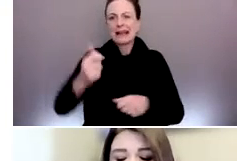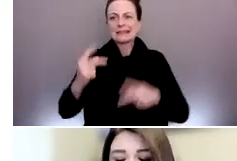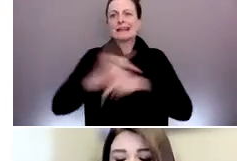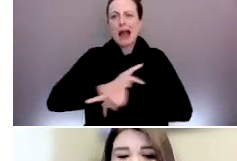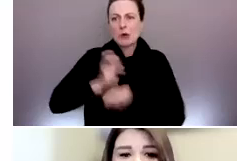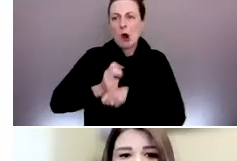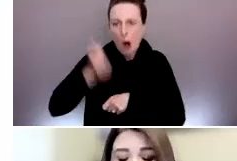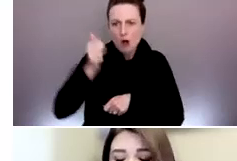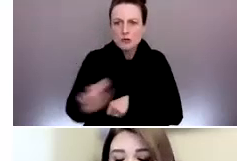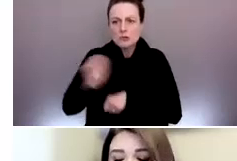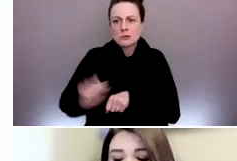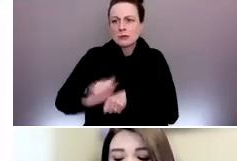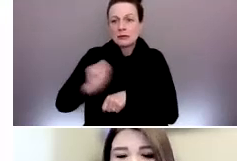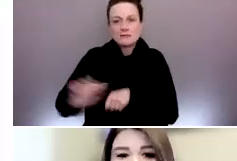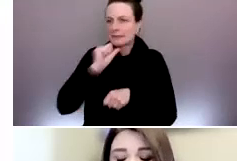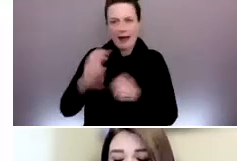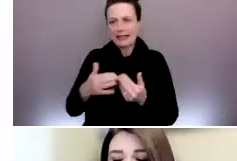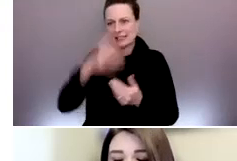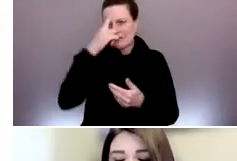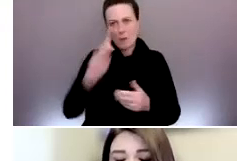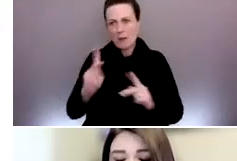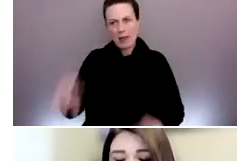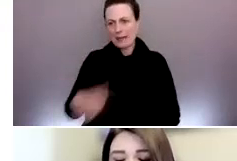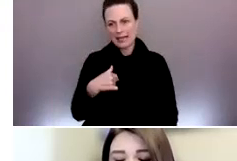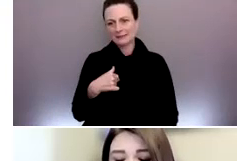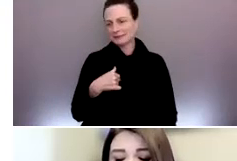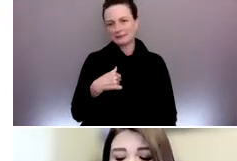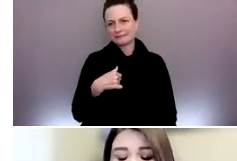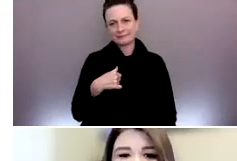that has not always made it easy for people like me, to enter into the room and fill the